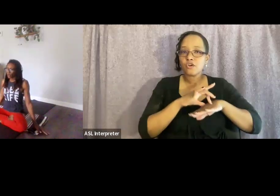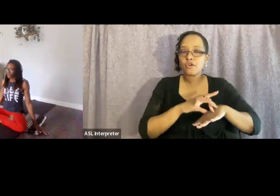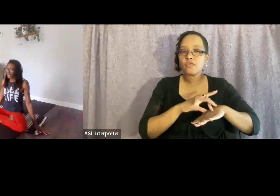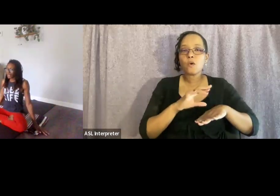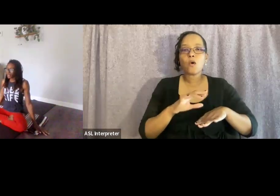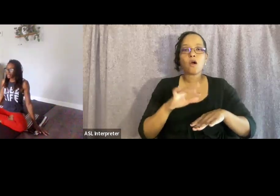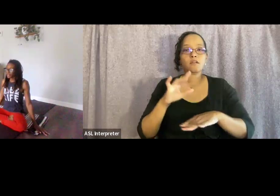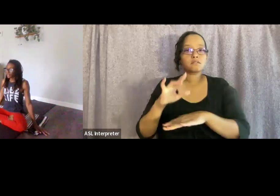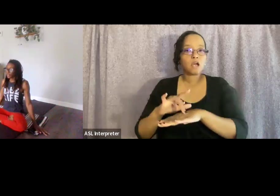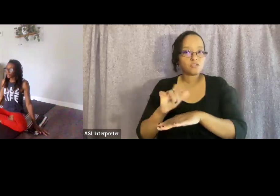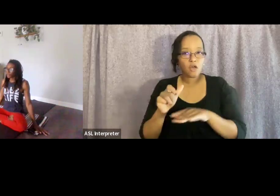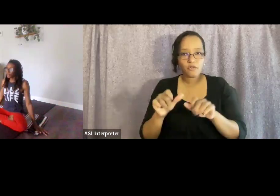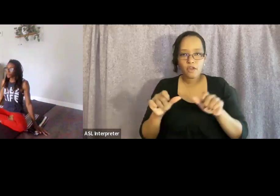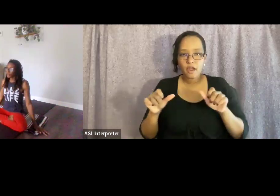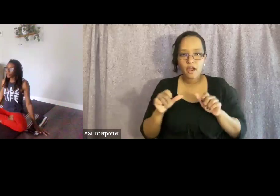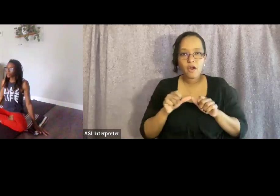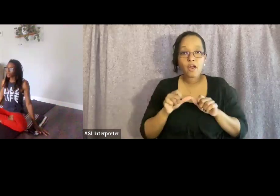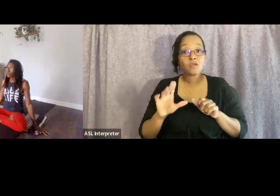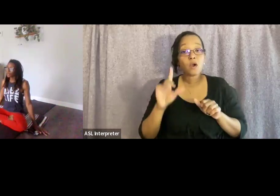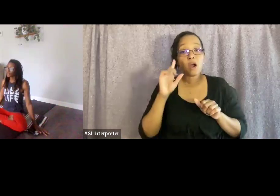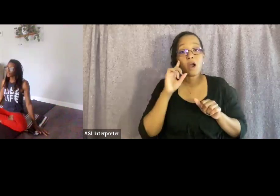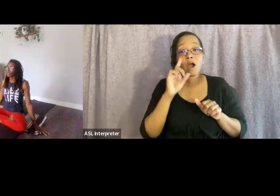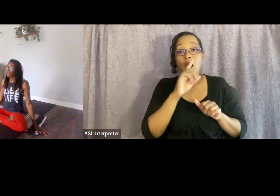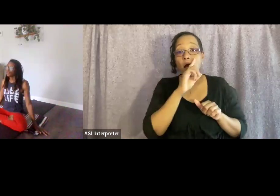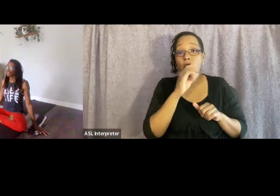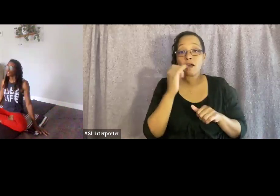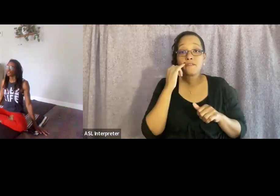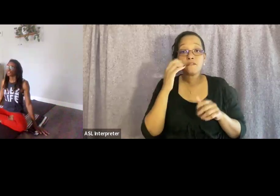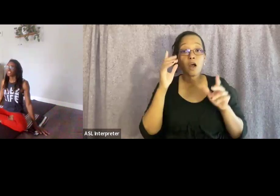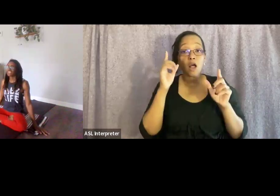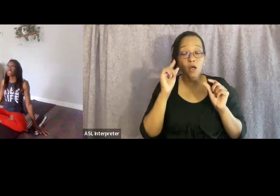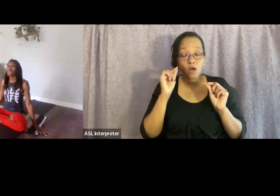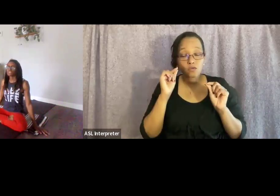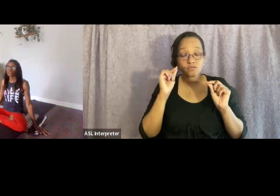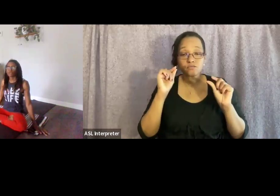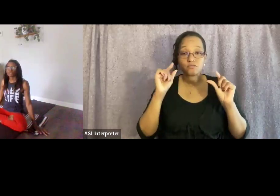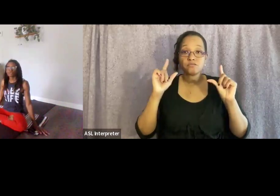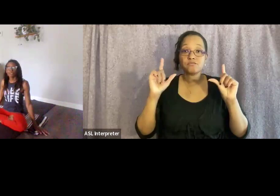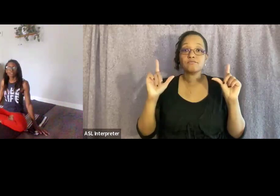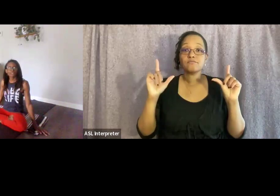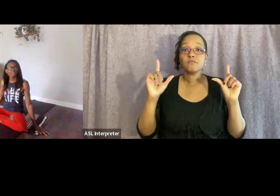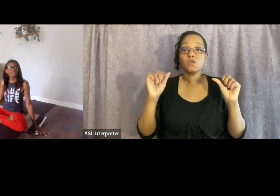Open the eyes, if they were closed. You can shift your gaze around your space.